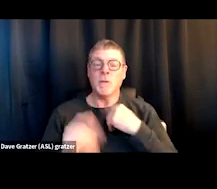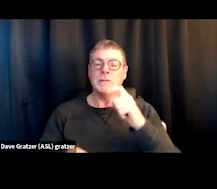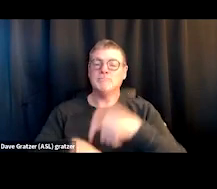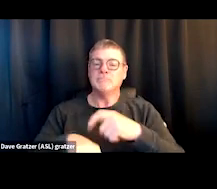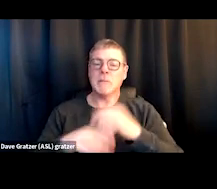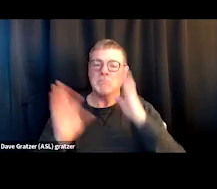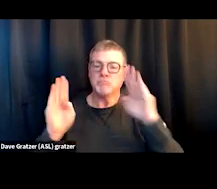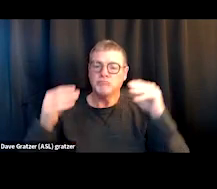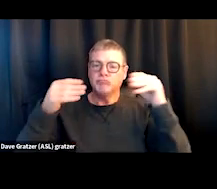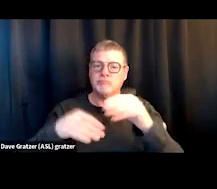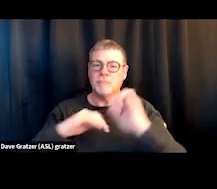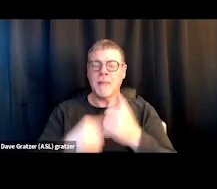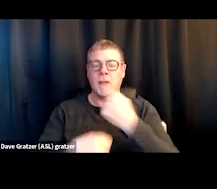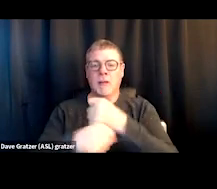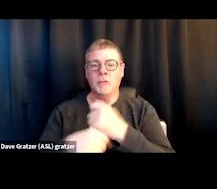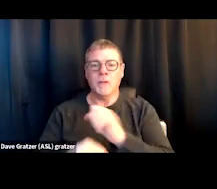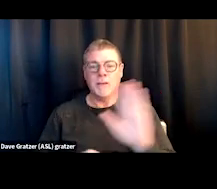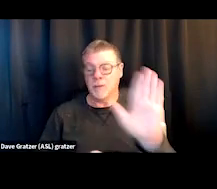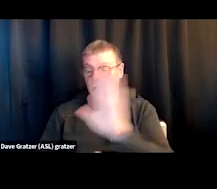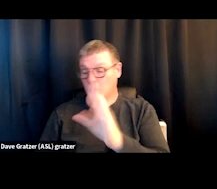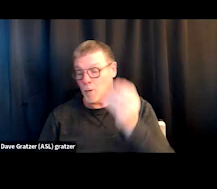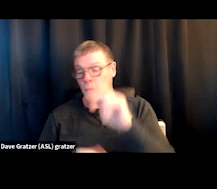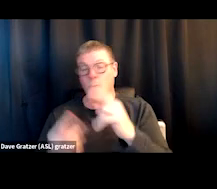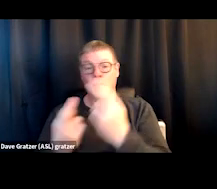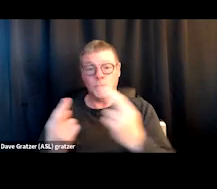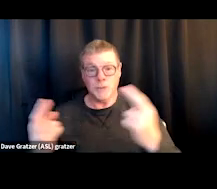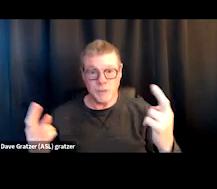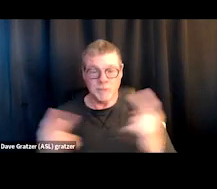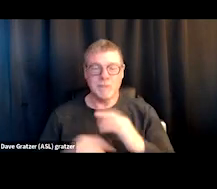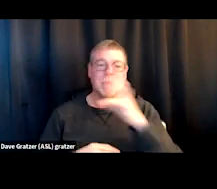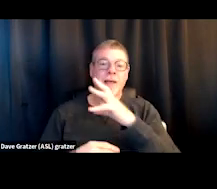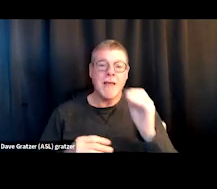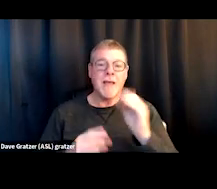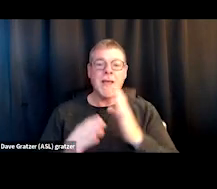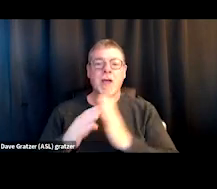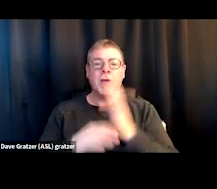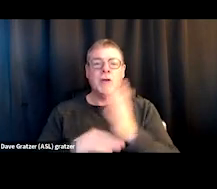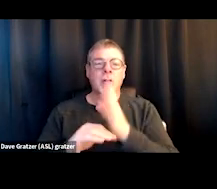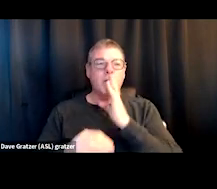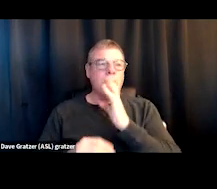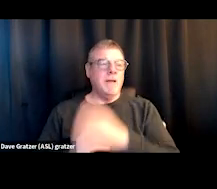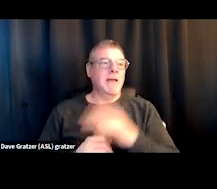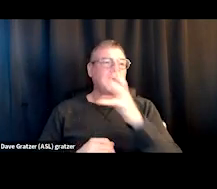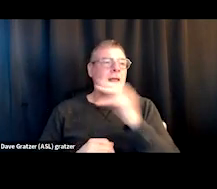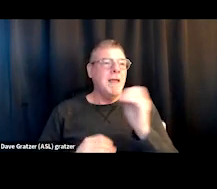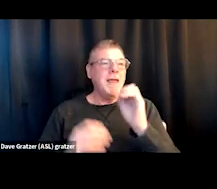how to create your own resource map and crosswalking. We gave you some excellent links